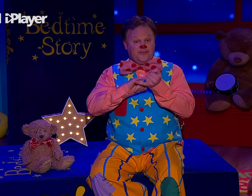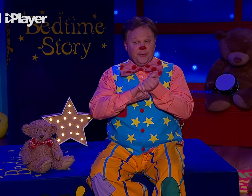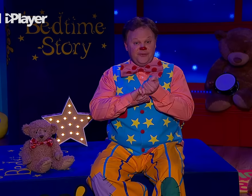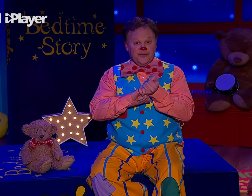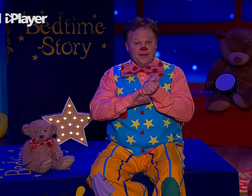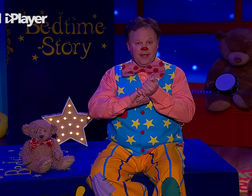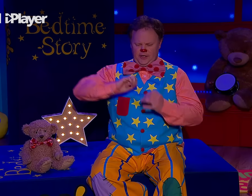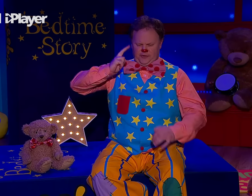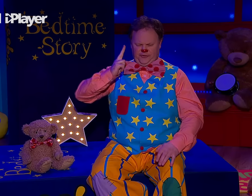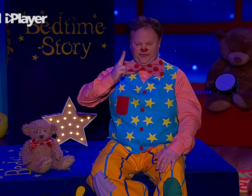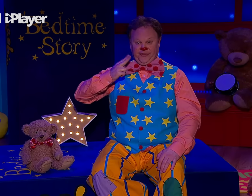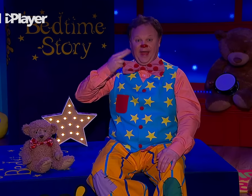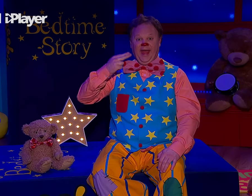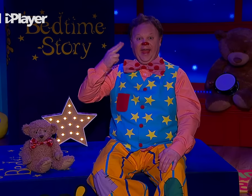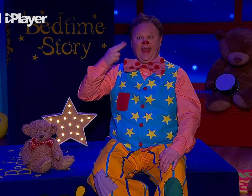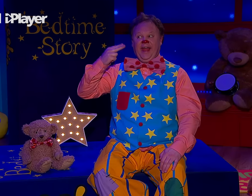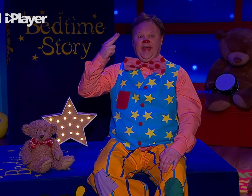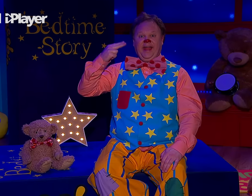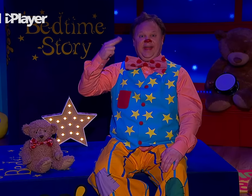susan singh